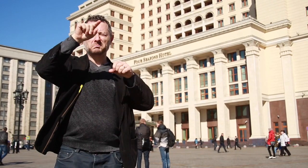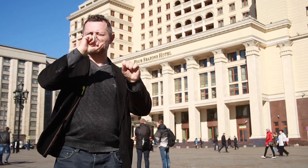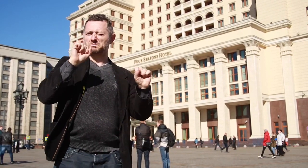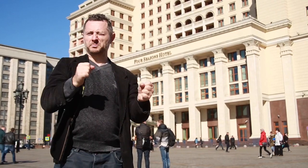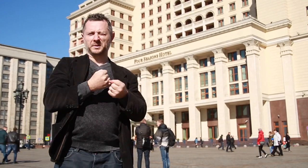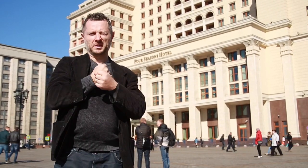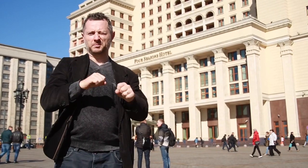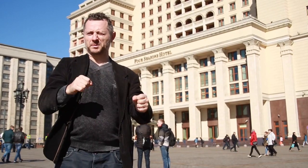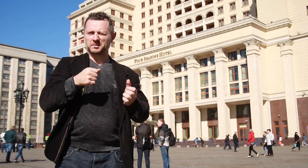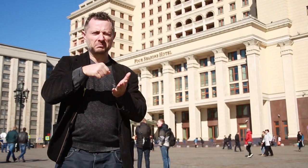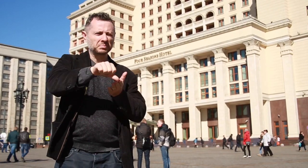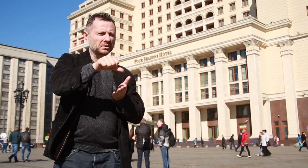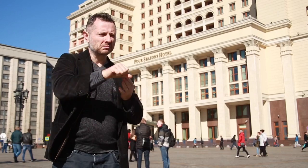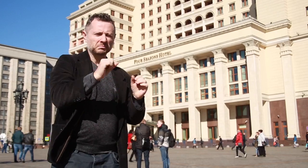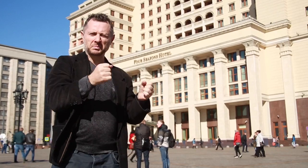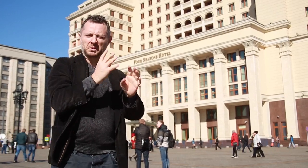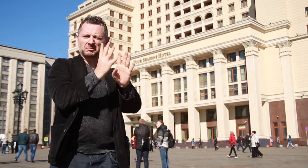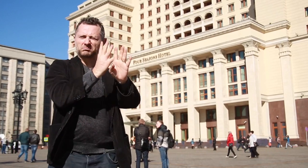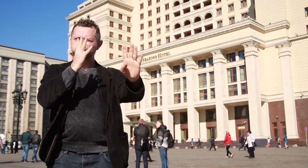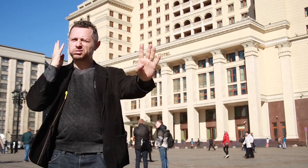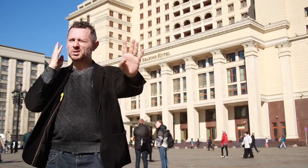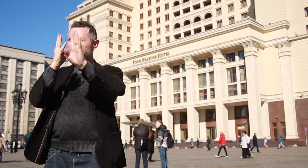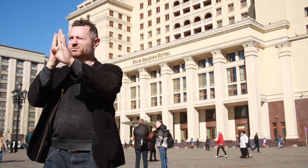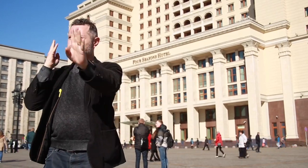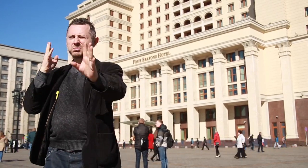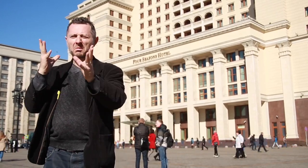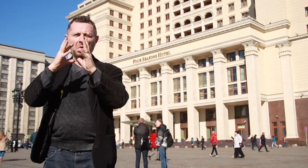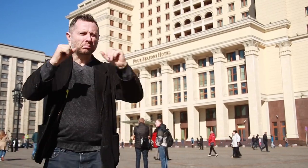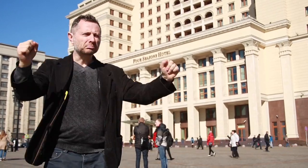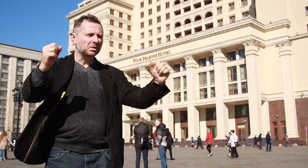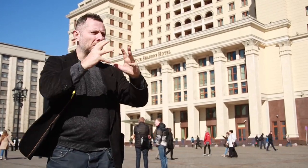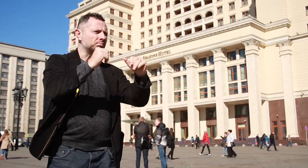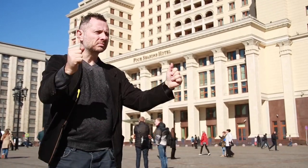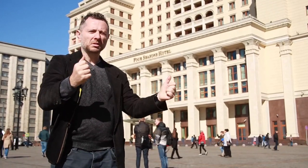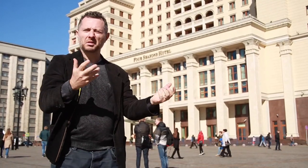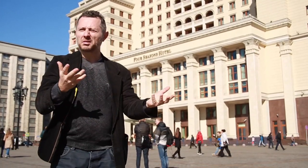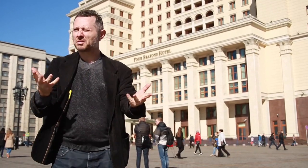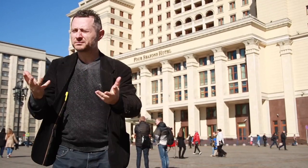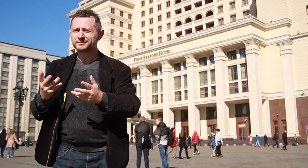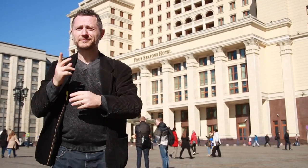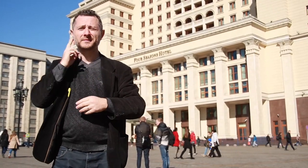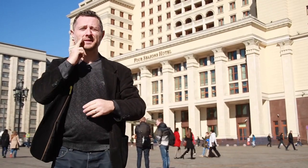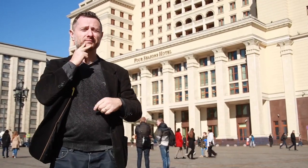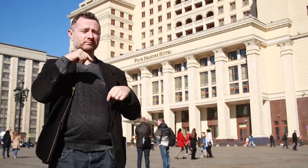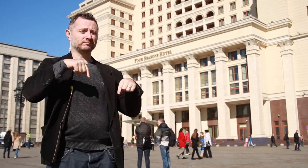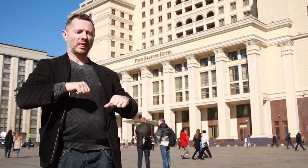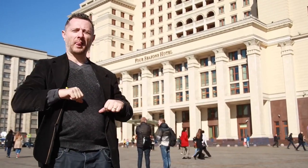were always sold out. As a result, Deaf people living in Moscow started to buy goods at retail price and sell them with a